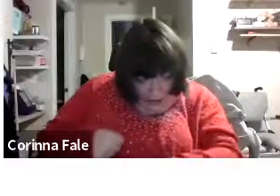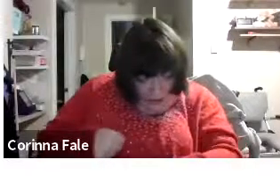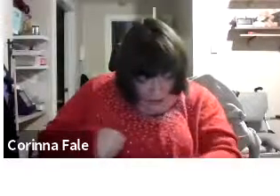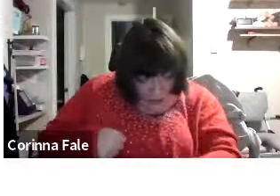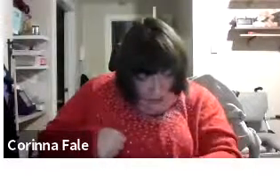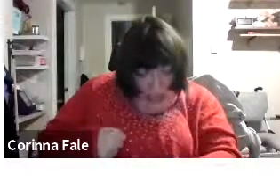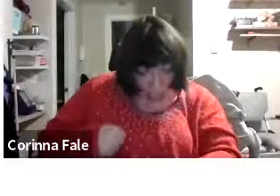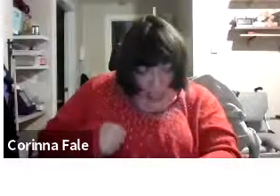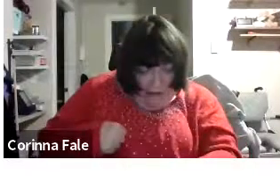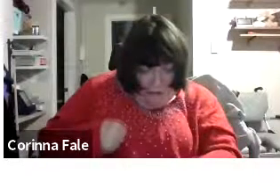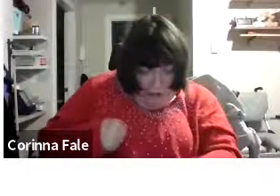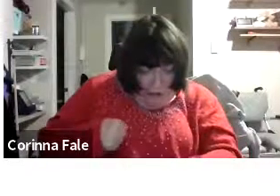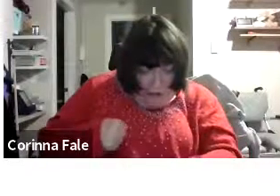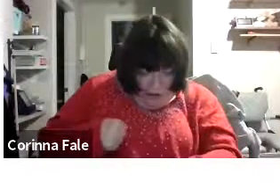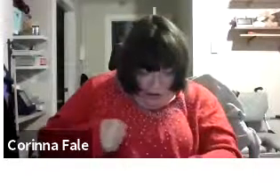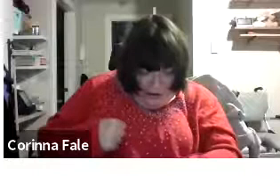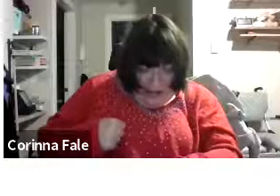Corinna Fale: More have more training.